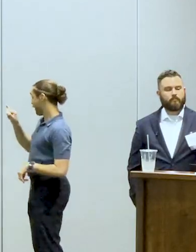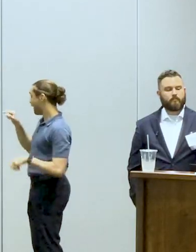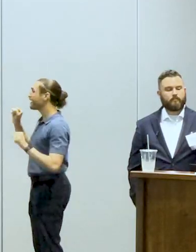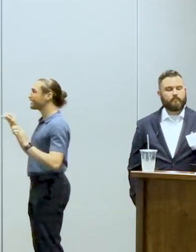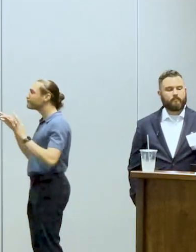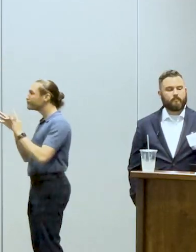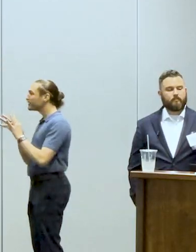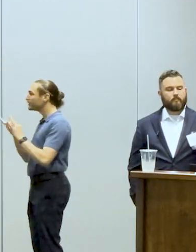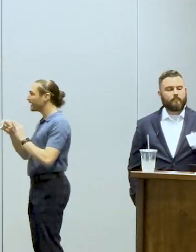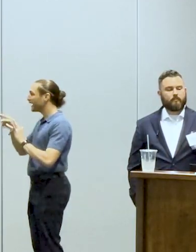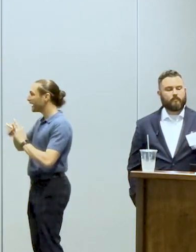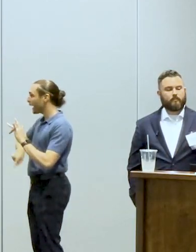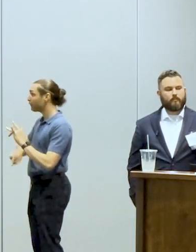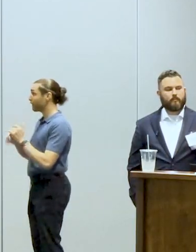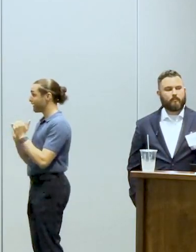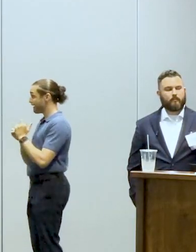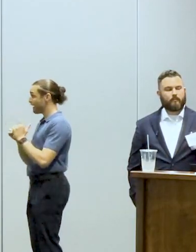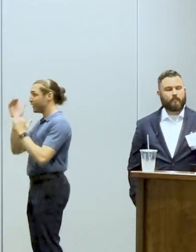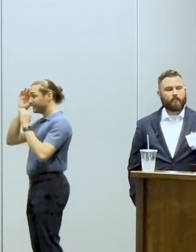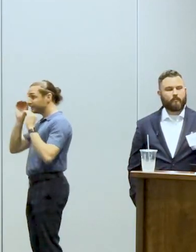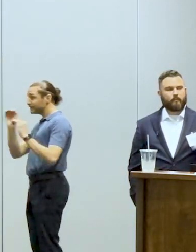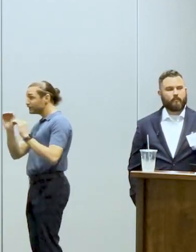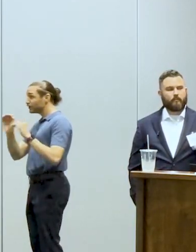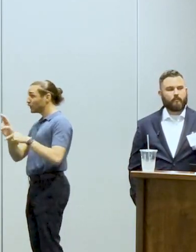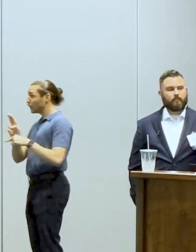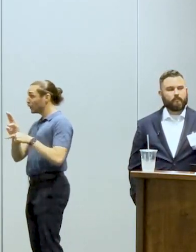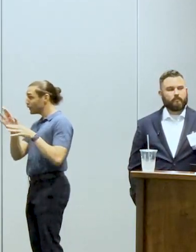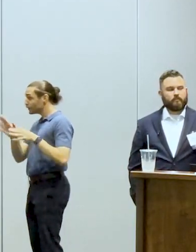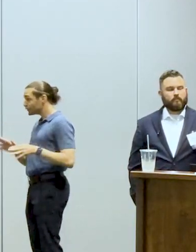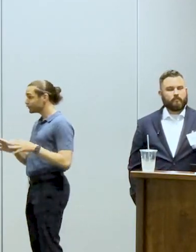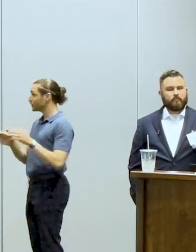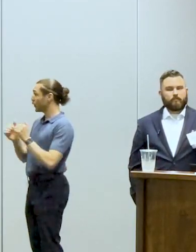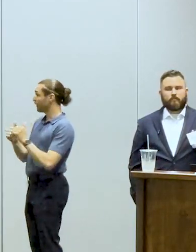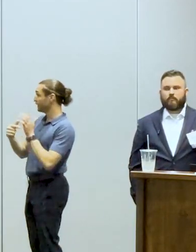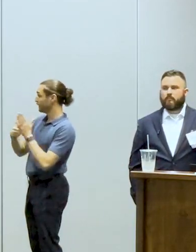demonstration, or imagine an AI prompt assistant that can